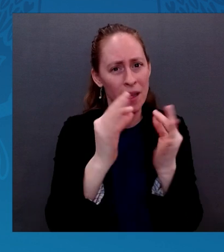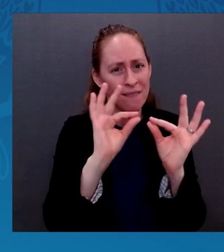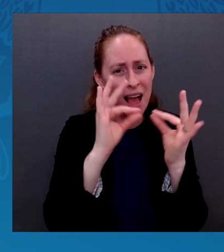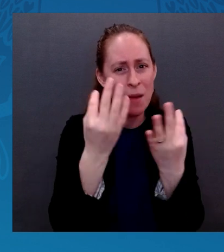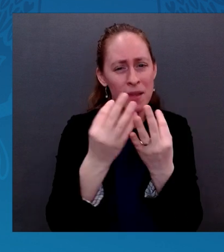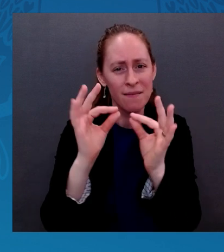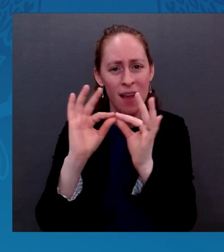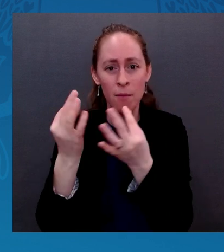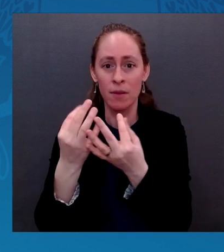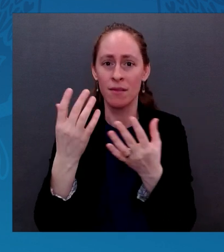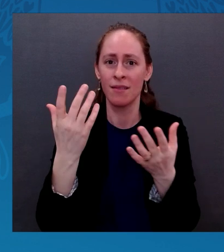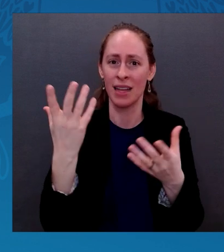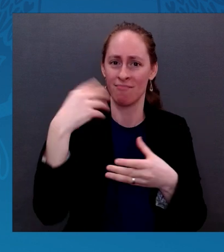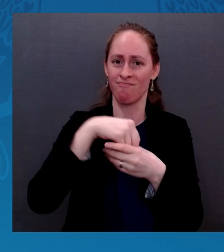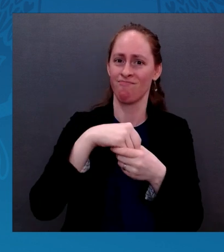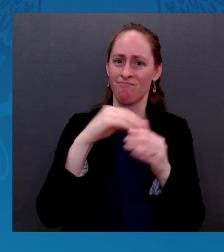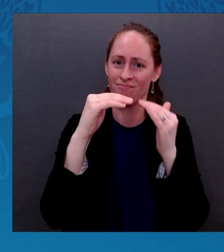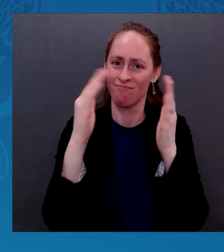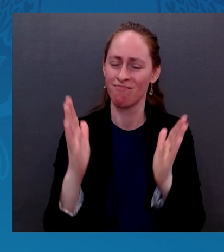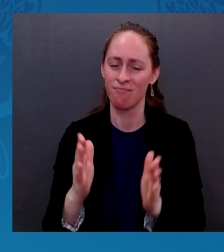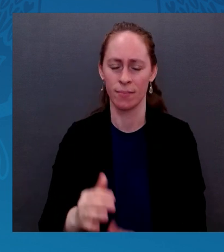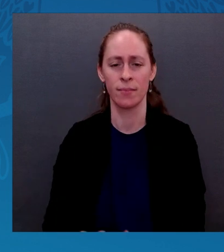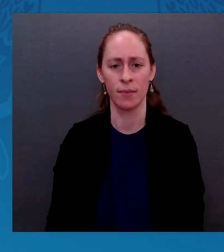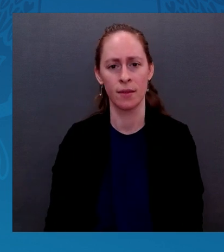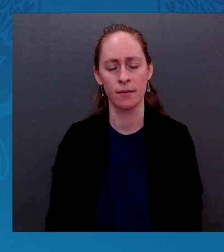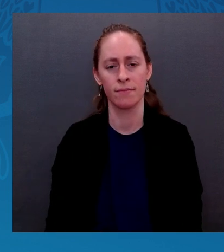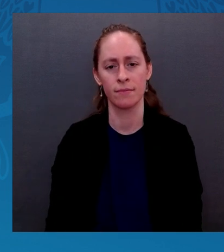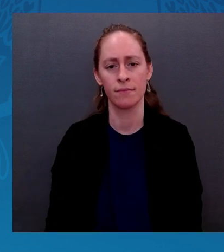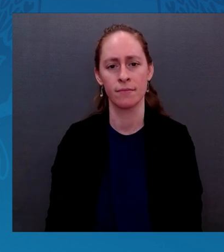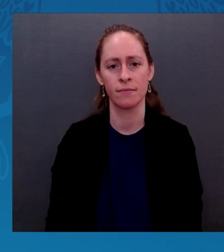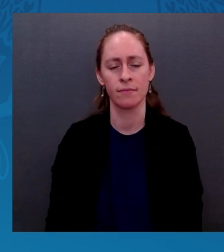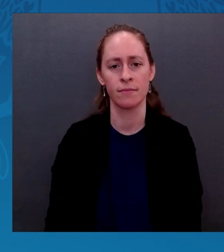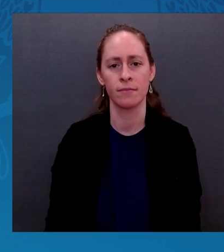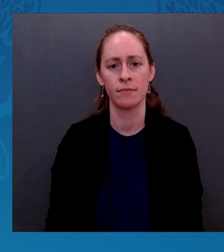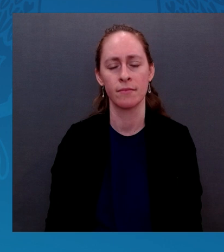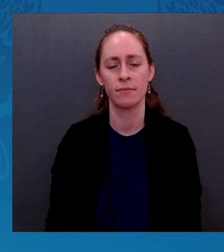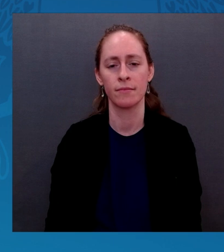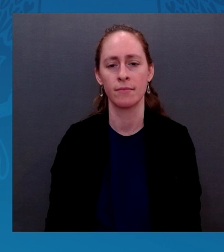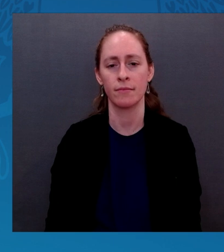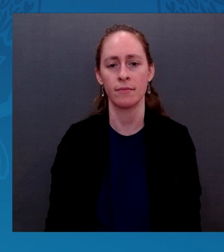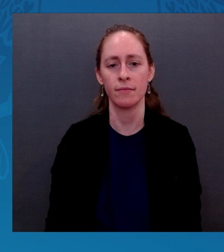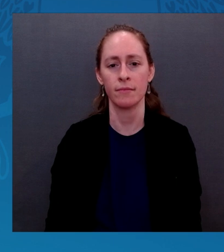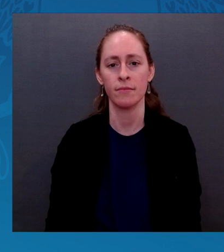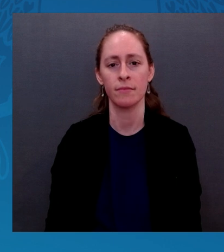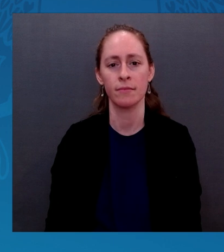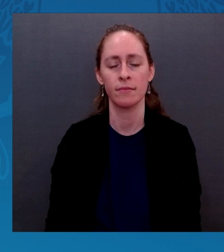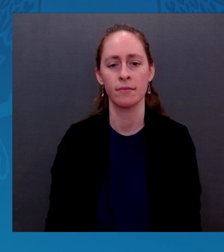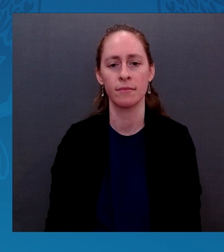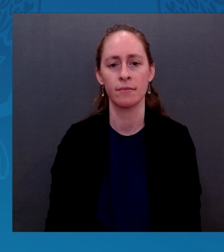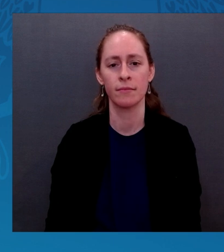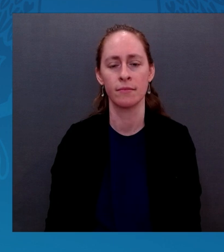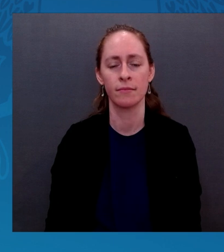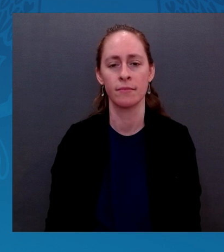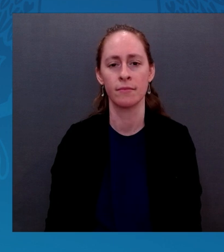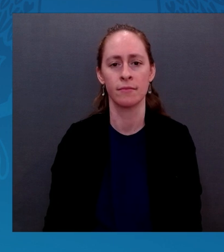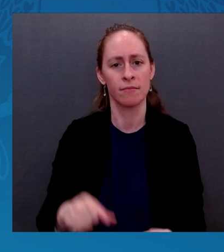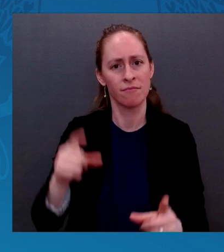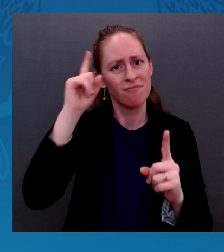that comes with understanding that home is a family home, but truly to create an environment